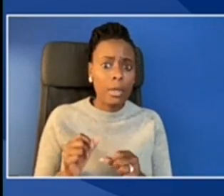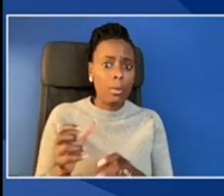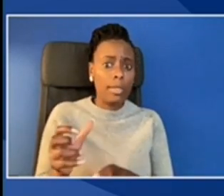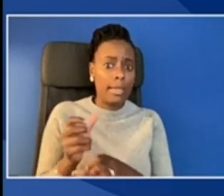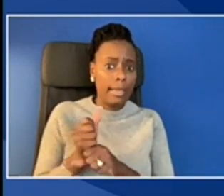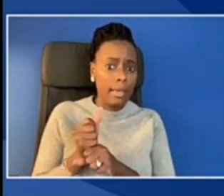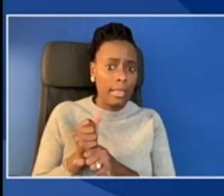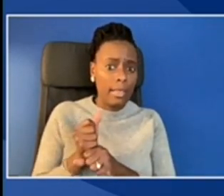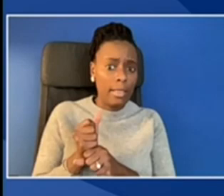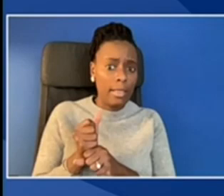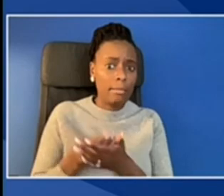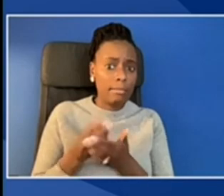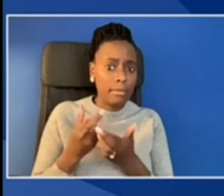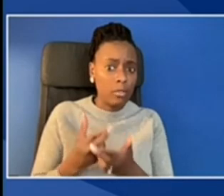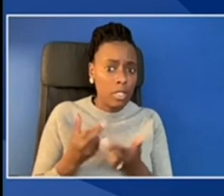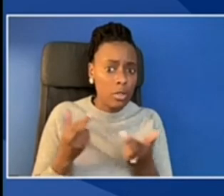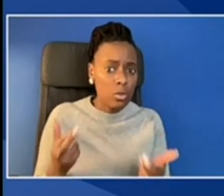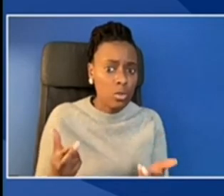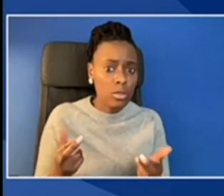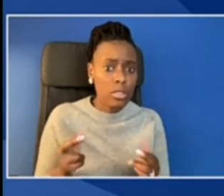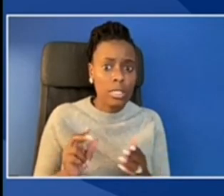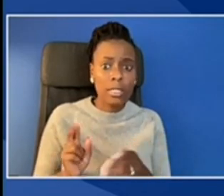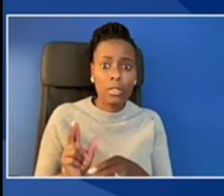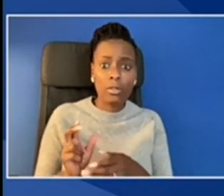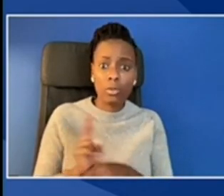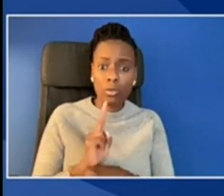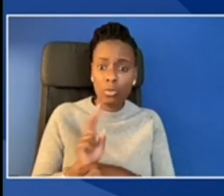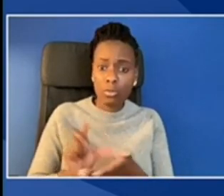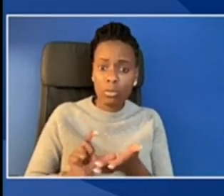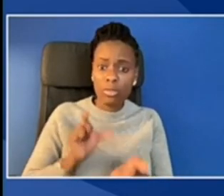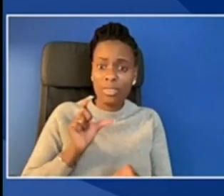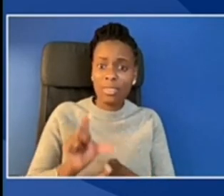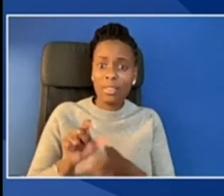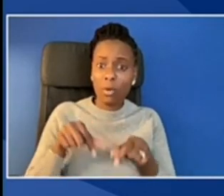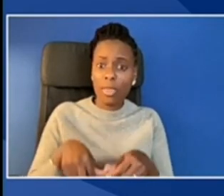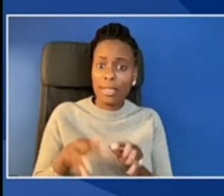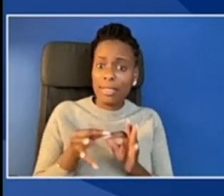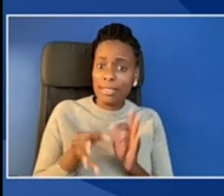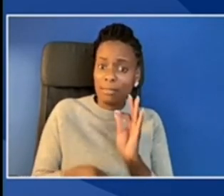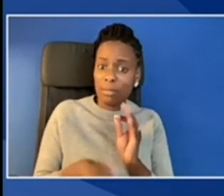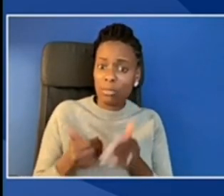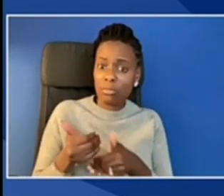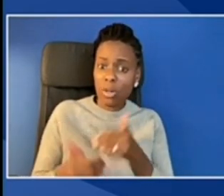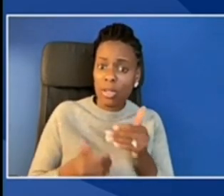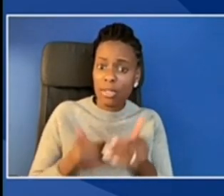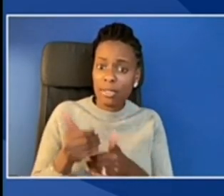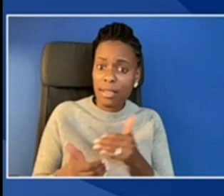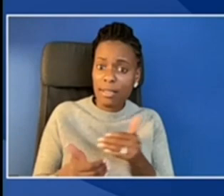allocate them to this particular, what we hope to be simplistic process of, as someone else had mentioned, simply